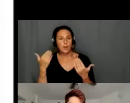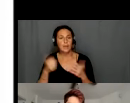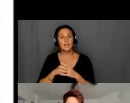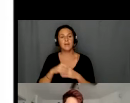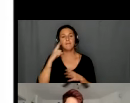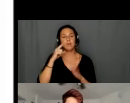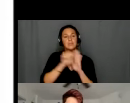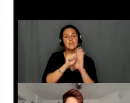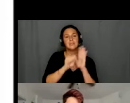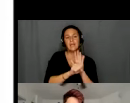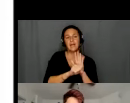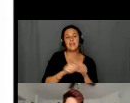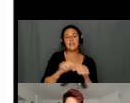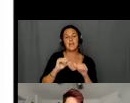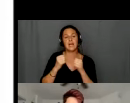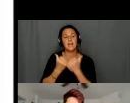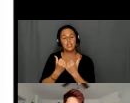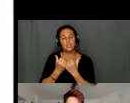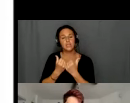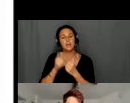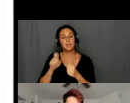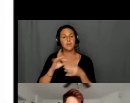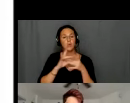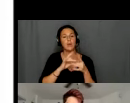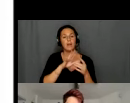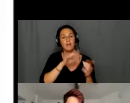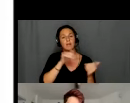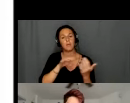Four, State agencies must coordinate their approach on extreme heat.